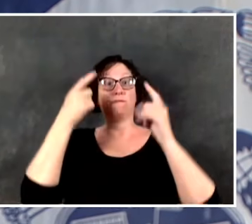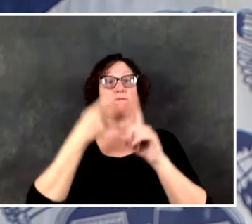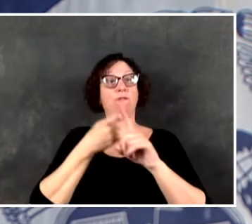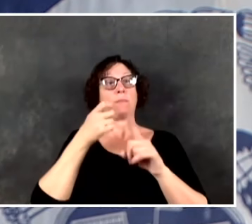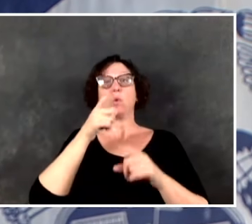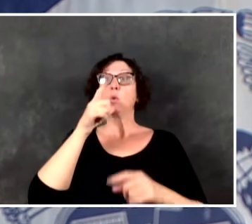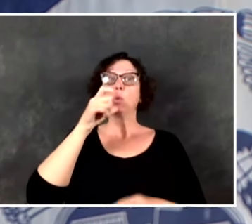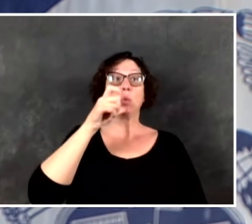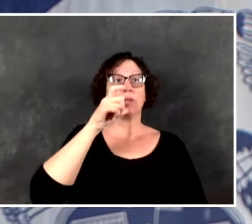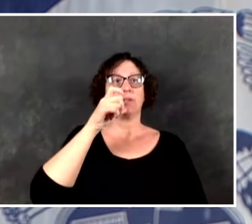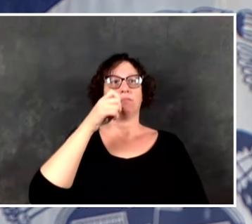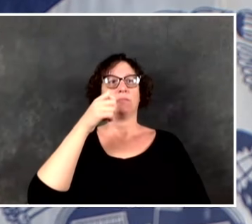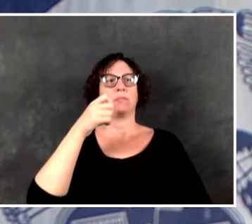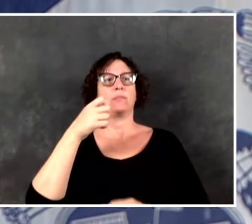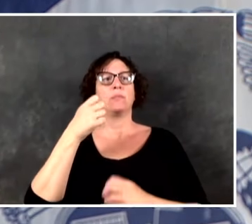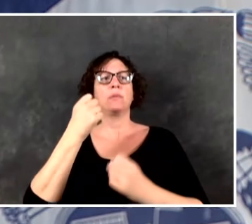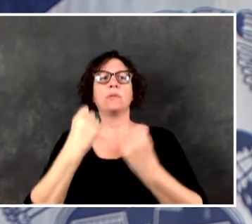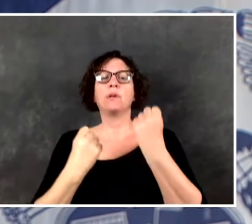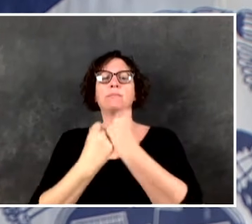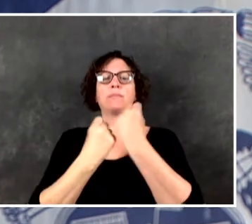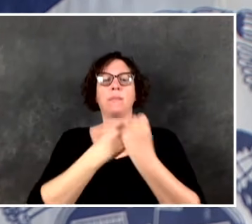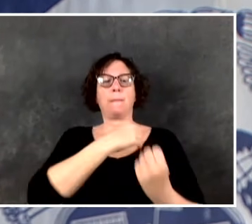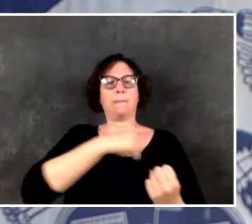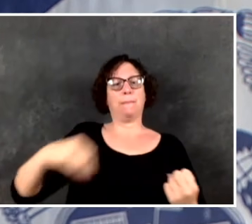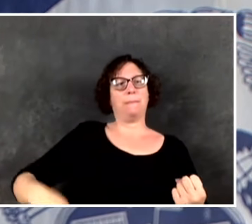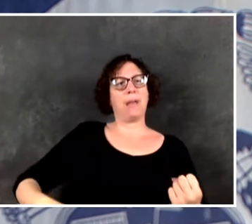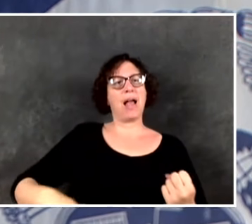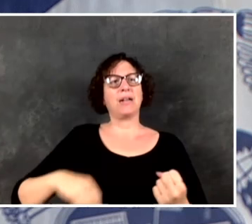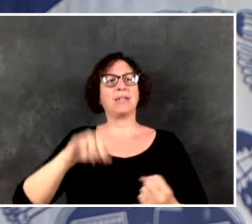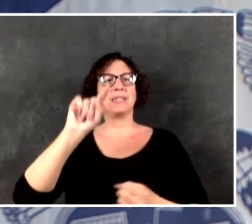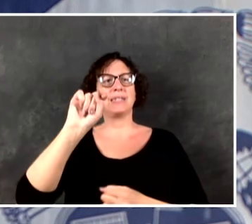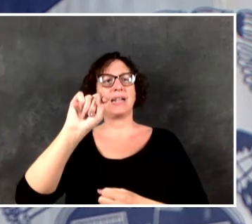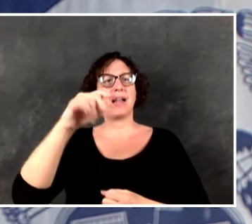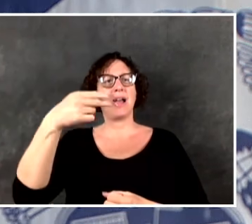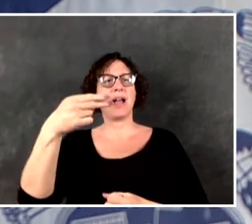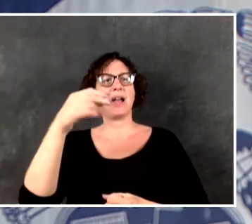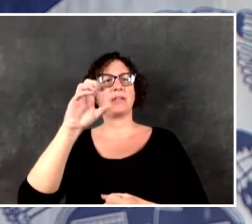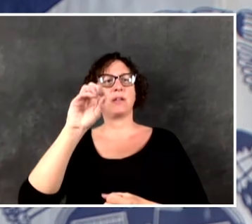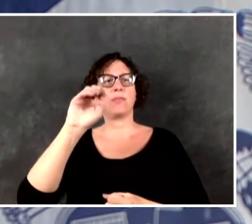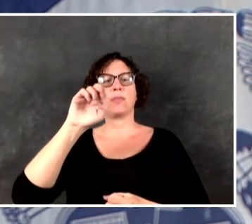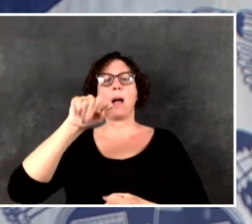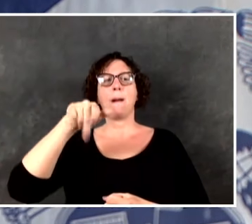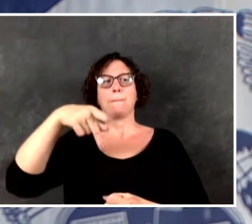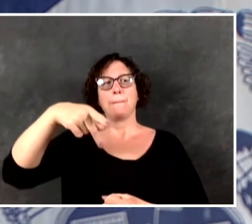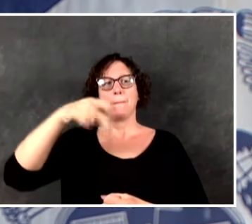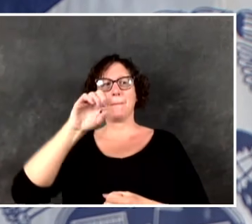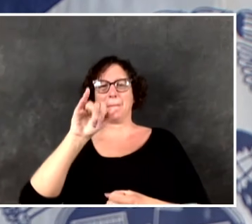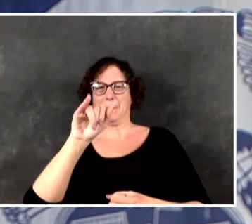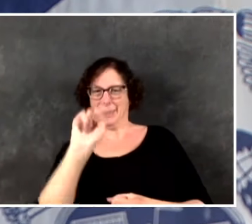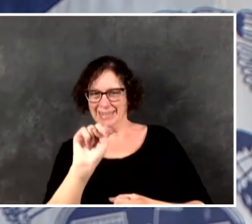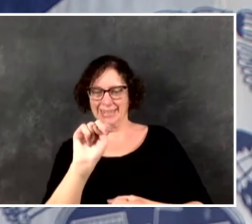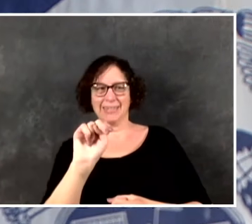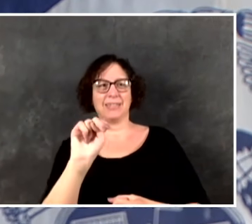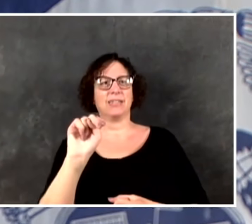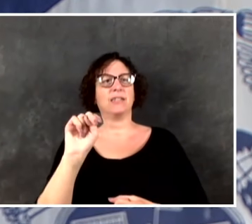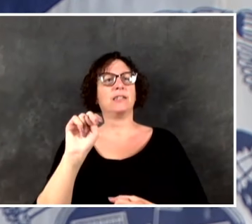GOING FORWARD. THE IDEAS ORIGINATED HERE FROM DEPUTY MAYOR THOMPSON WHY A TASK FORCE LIKE